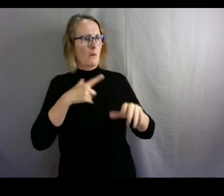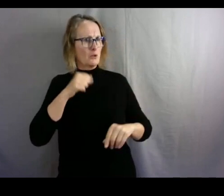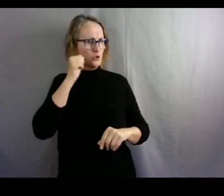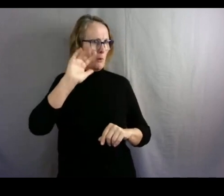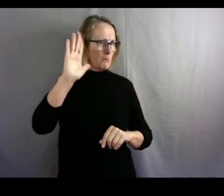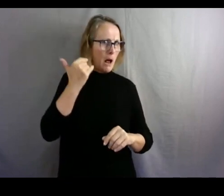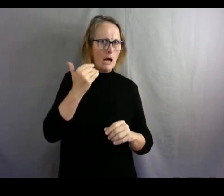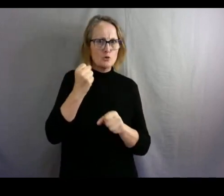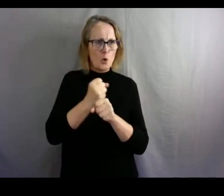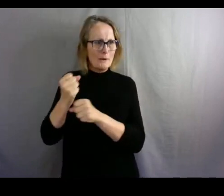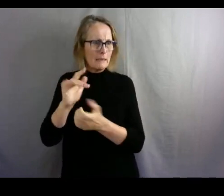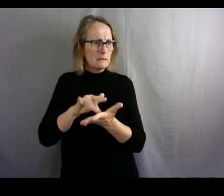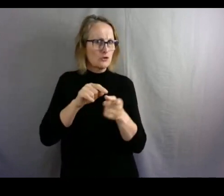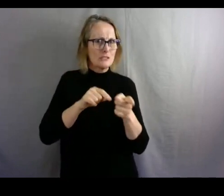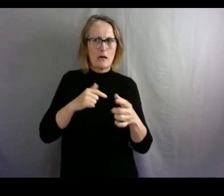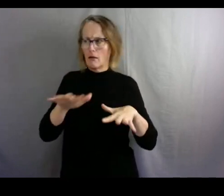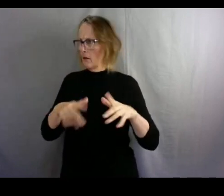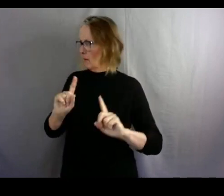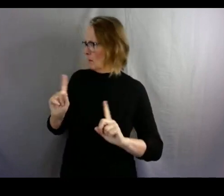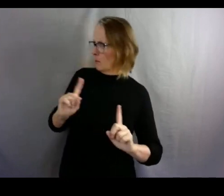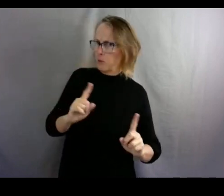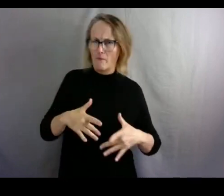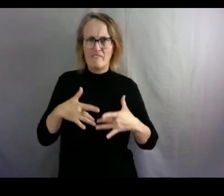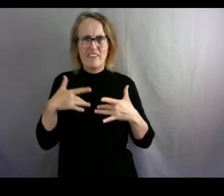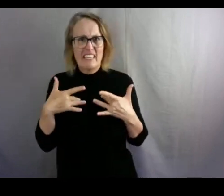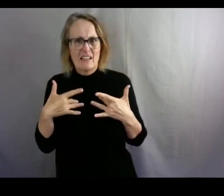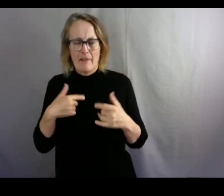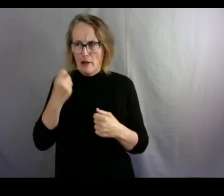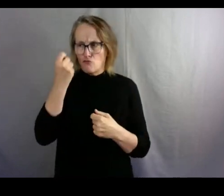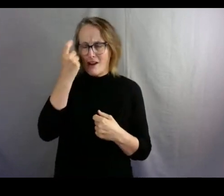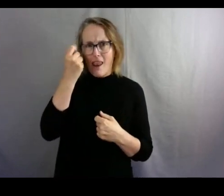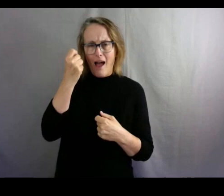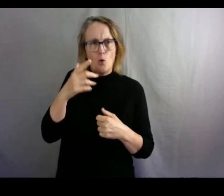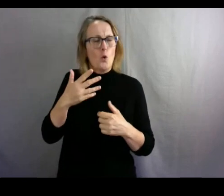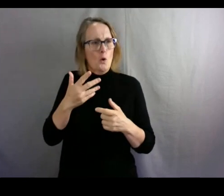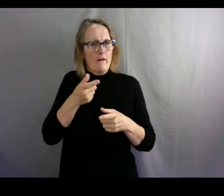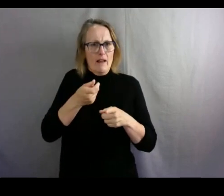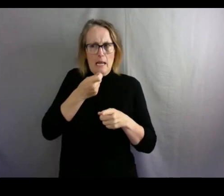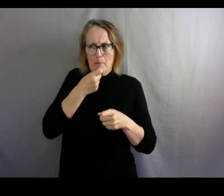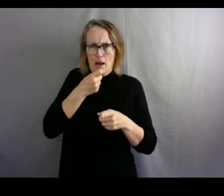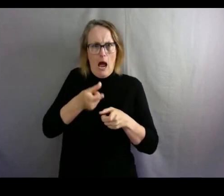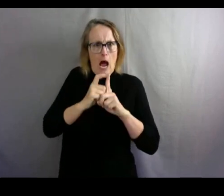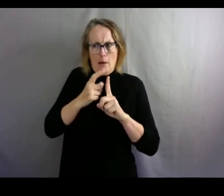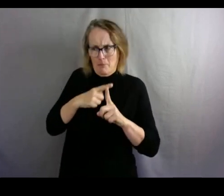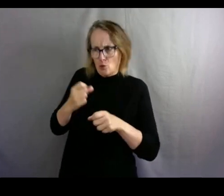was so strong, you know, in the imagination of artists working on the Polynesian motive,